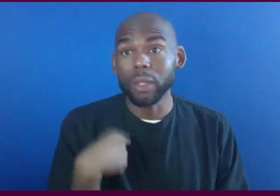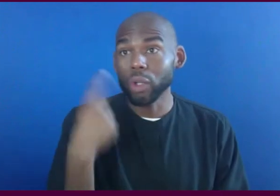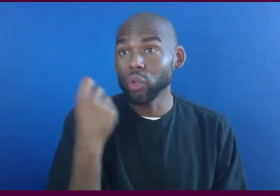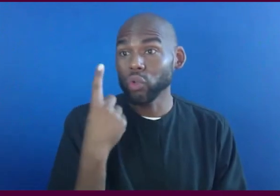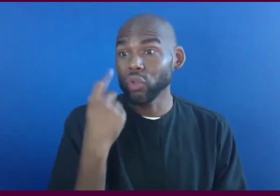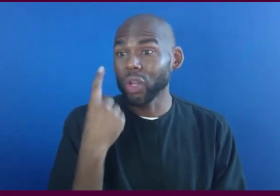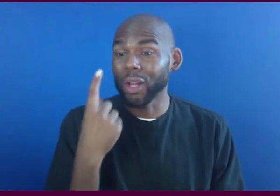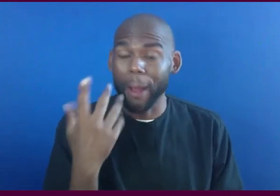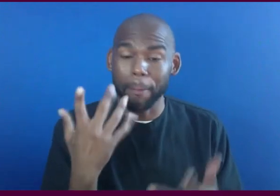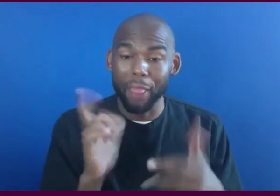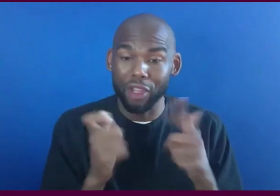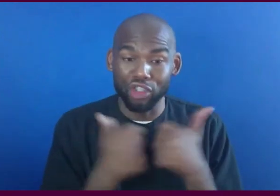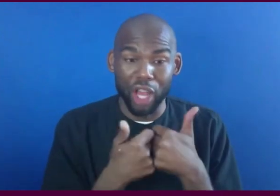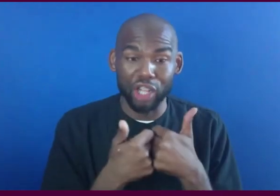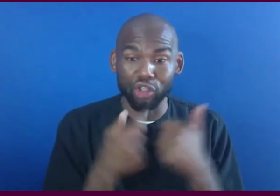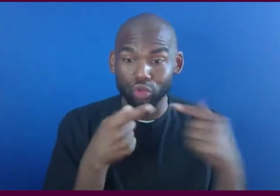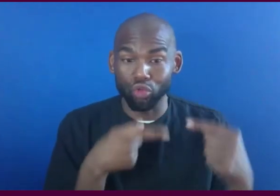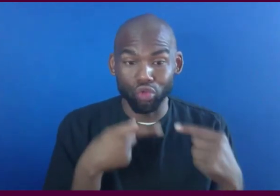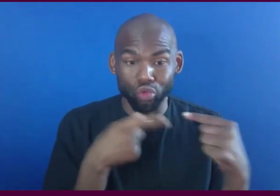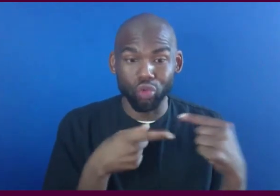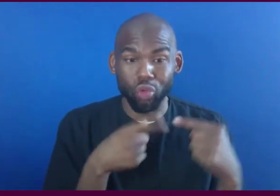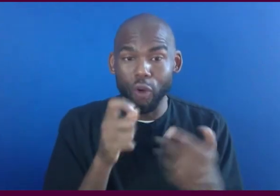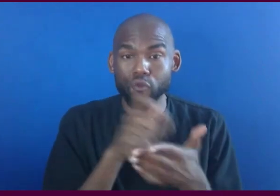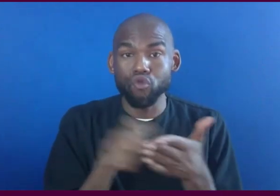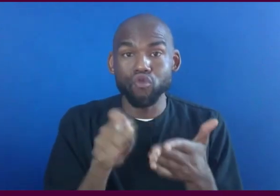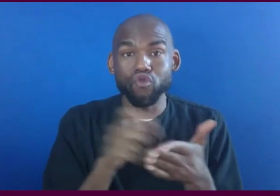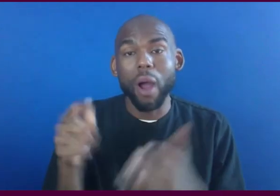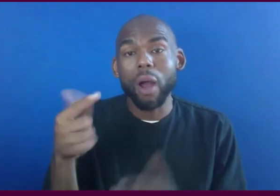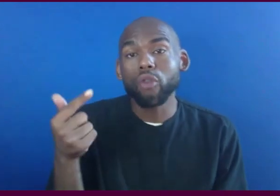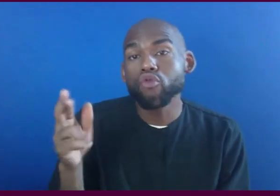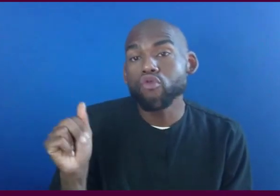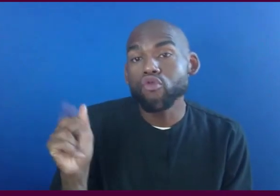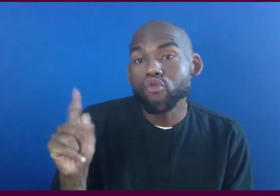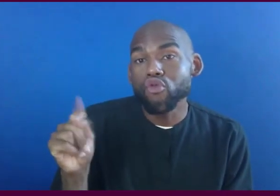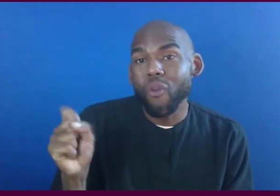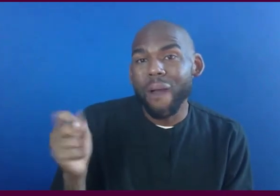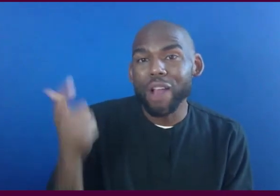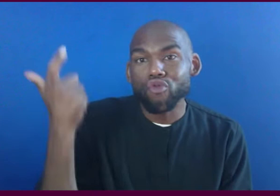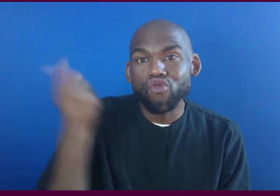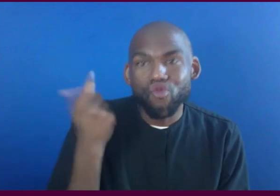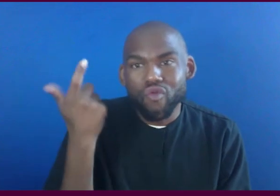and understand the challenges and the struggles of writing grants and trying to get money.